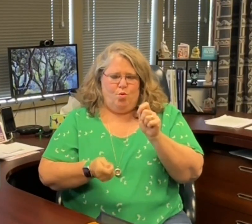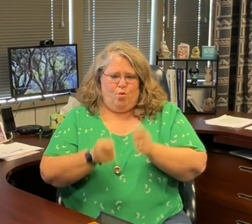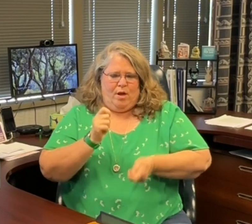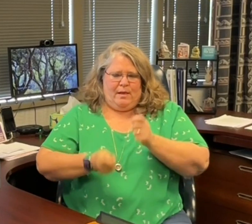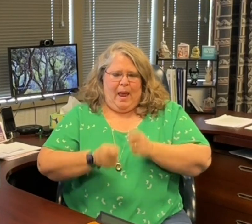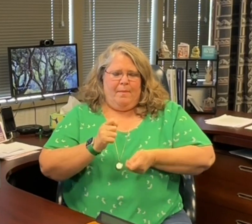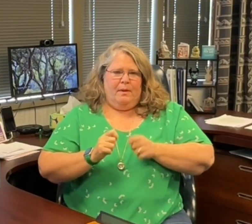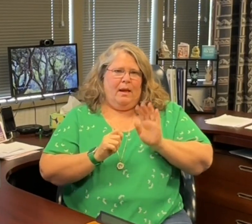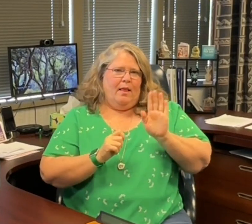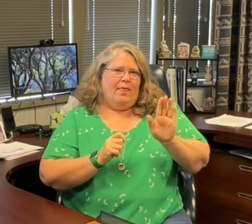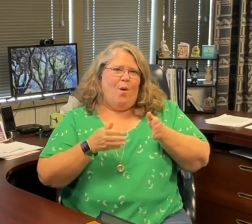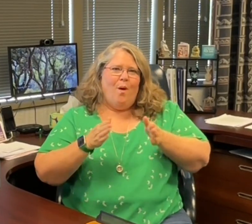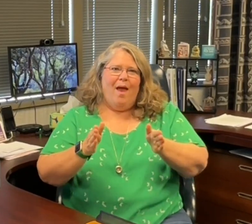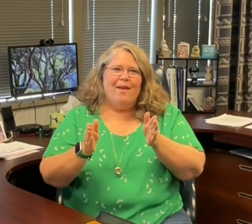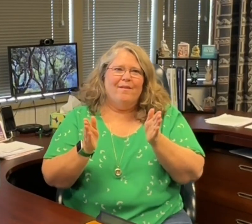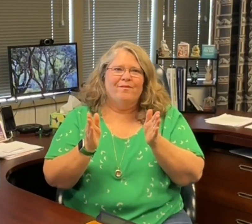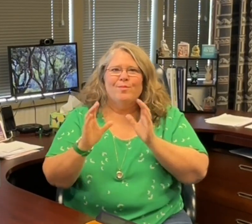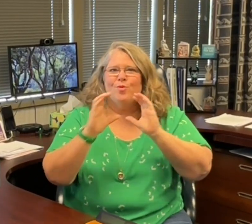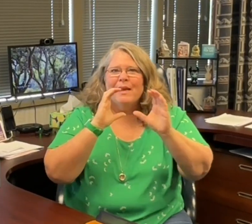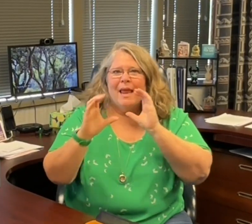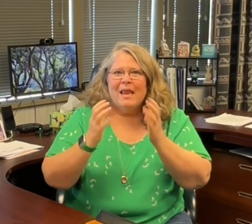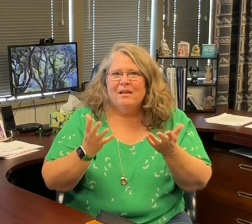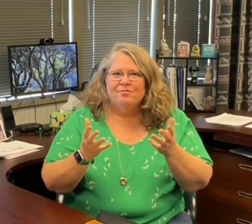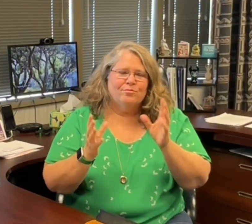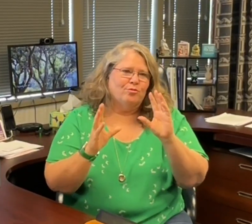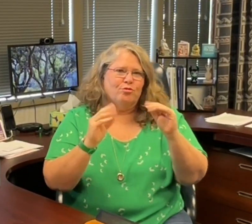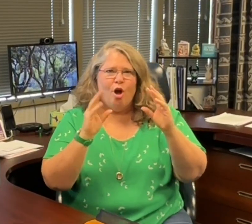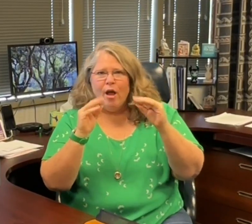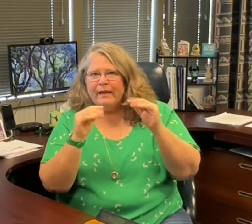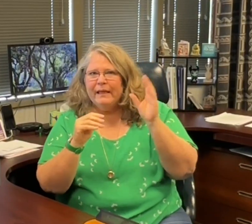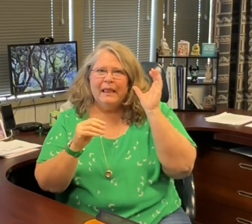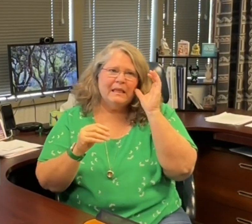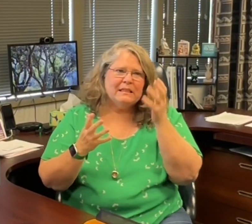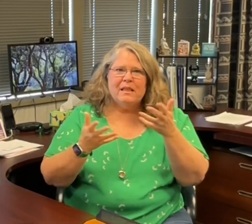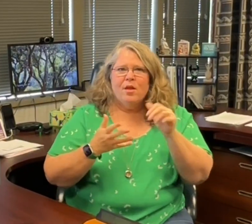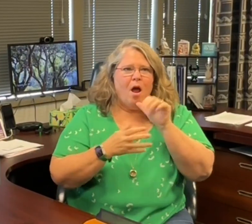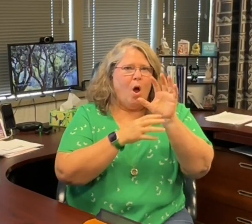are not accustomed to adapting their way of communication adapting their way of talking